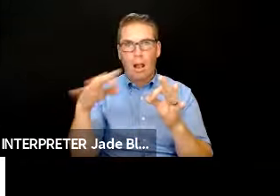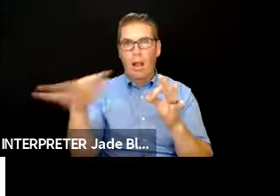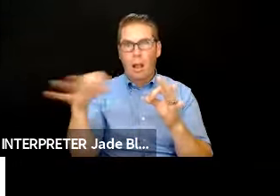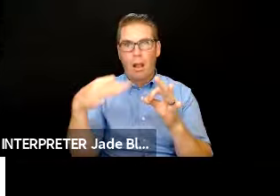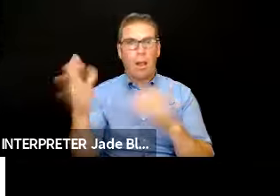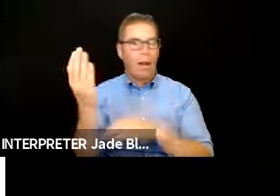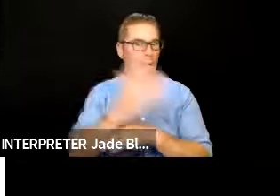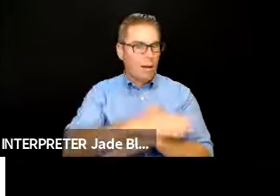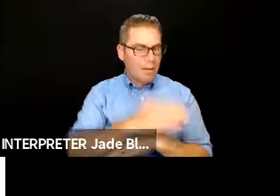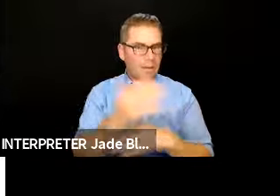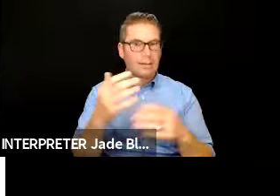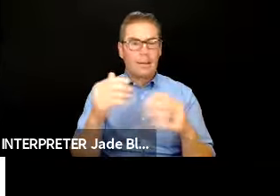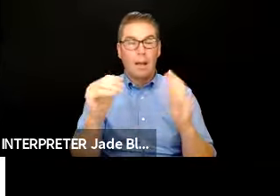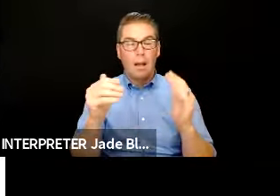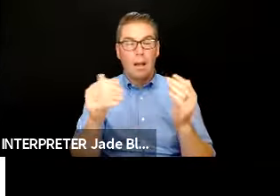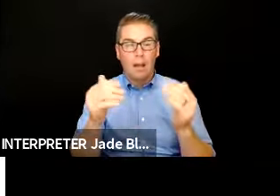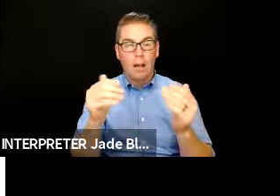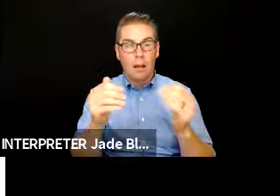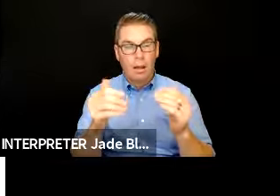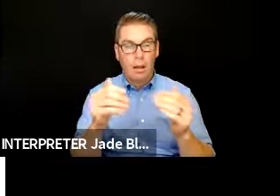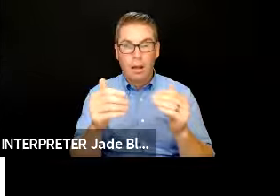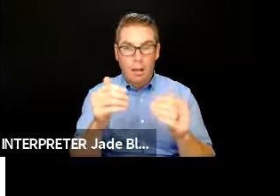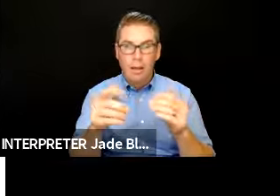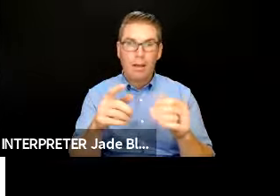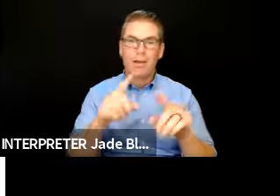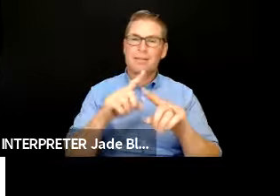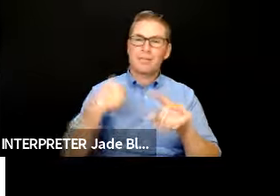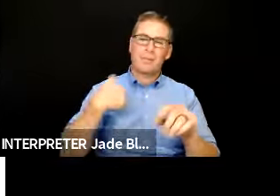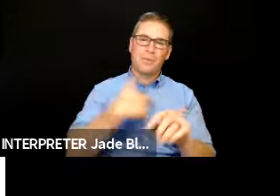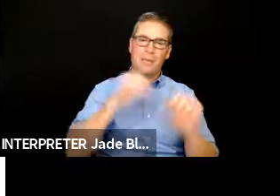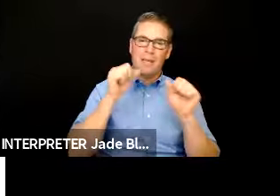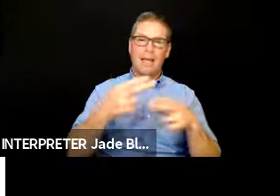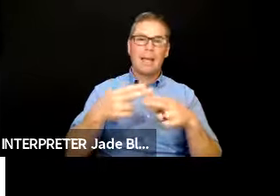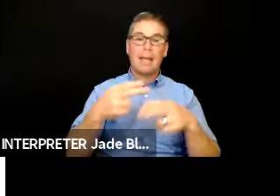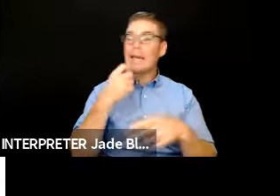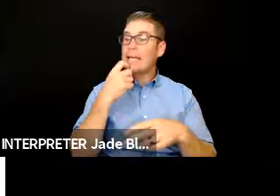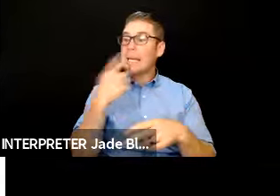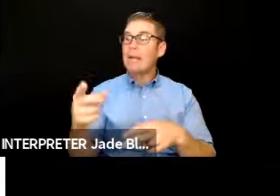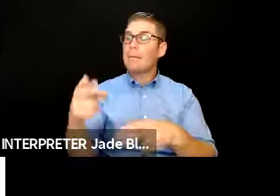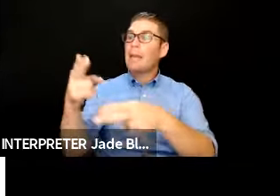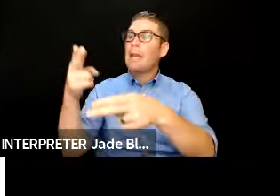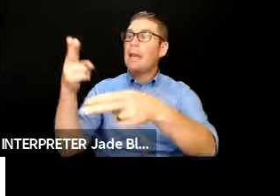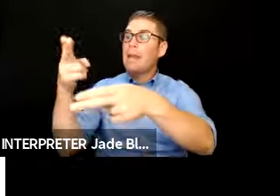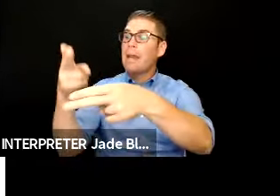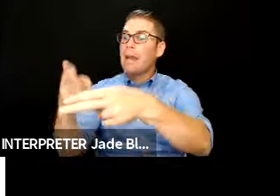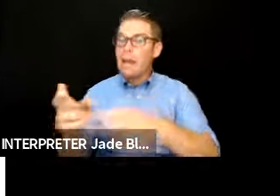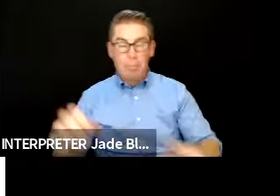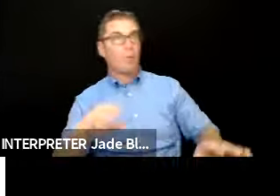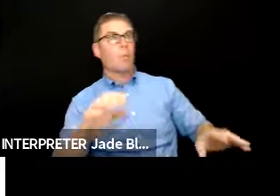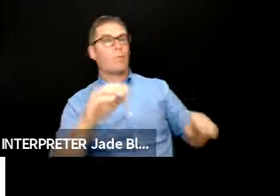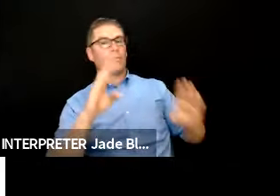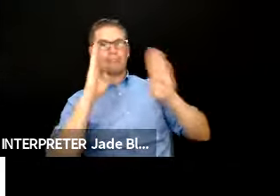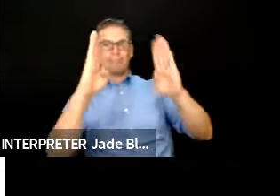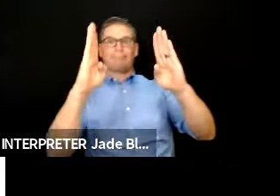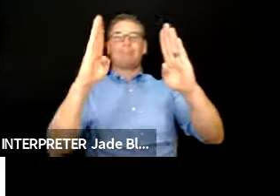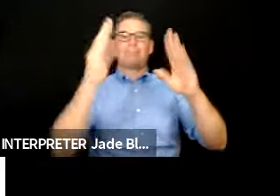But then you may also is your email open and canvas open because you have to get your course ready by Monday so there is a lot of distractions that can happen.